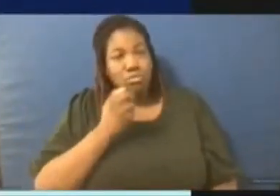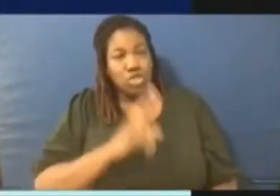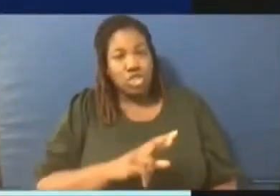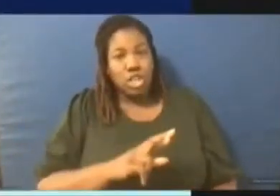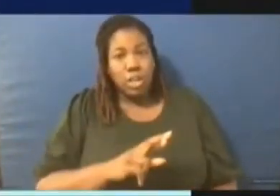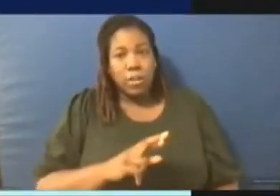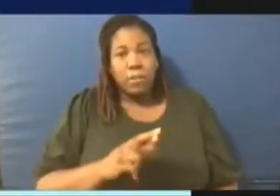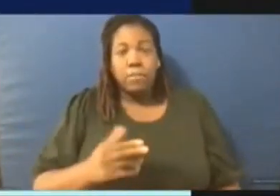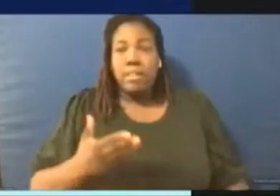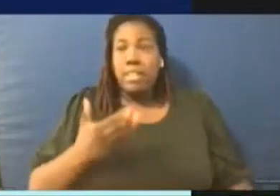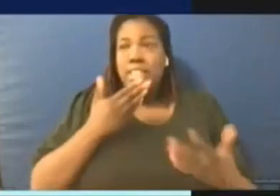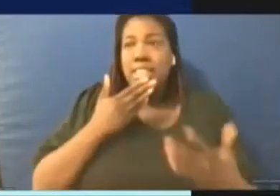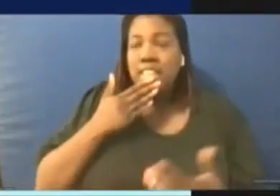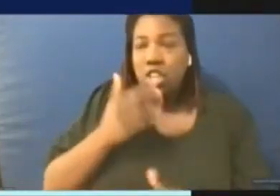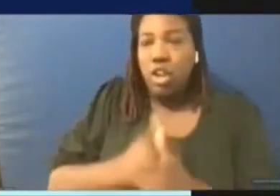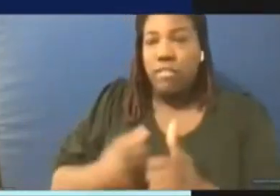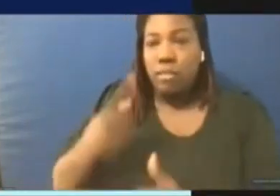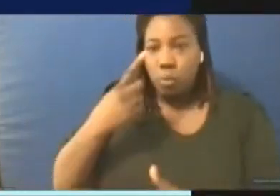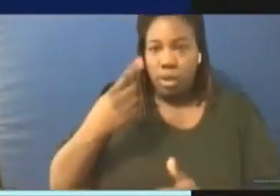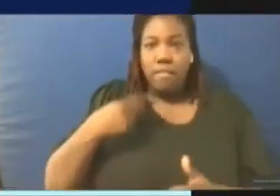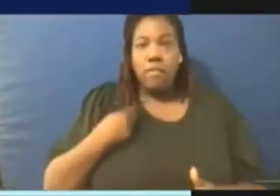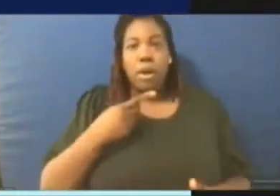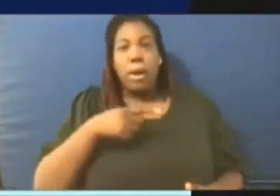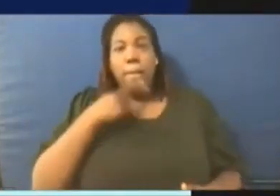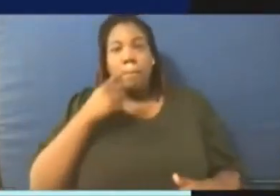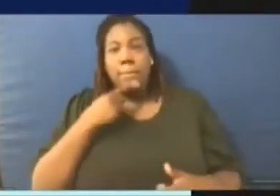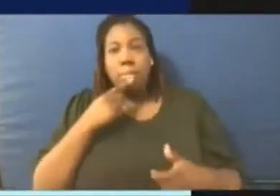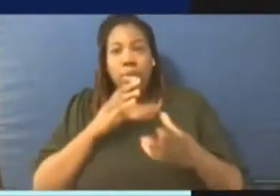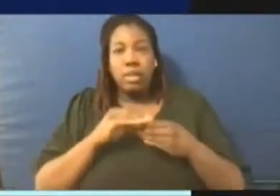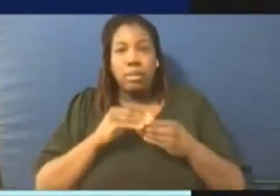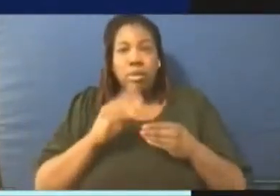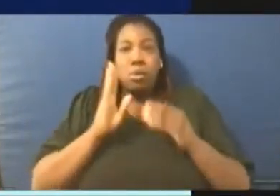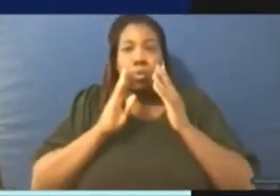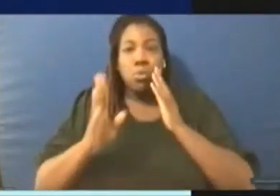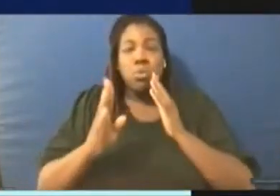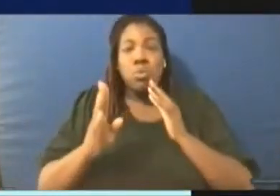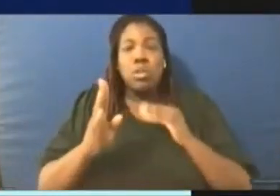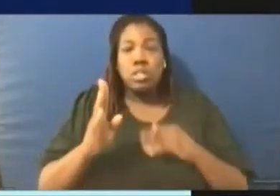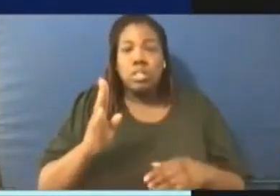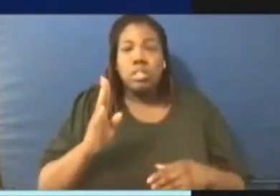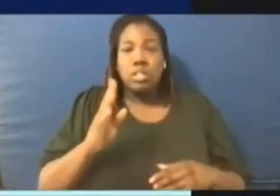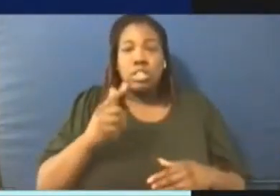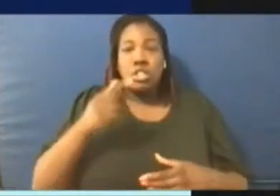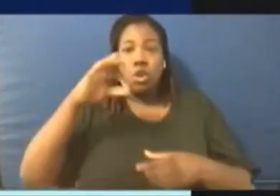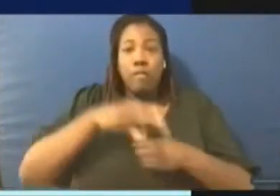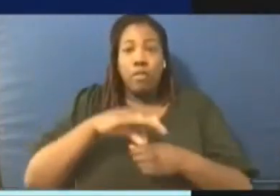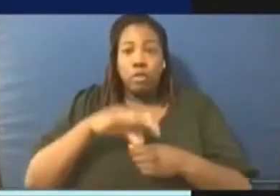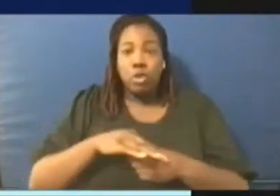Thank you to everybody for public comment. We will turn to interim -- to voting on interim recommendations in just a moment.